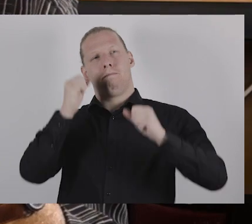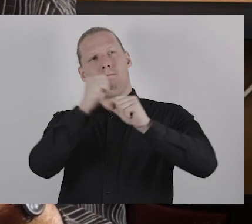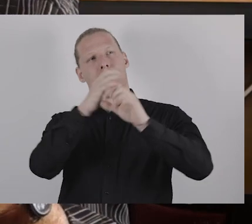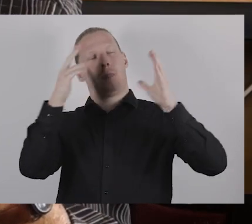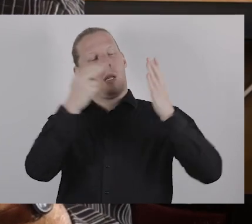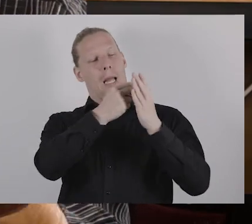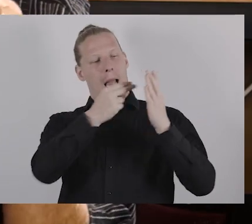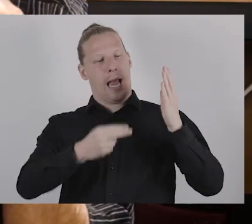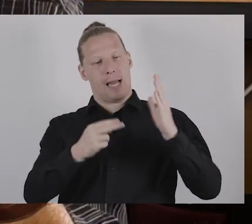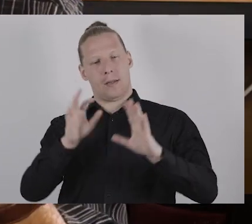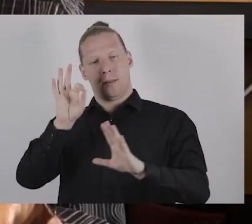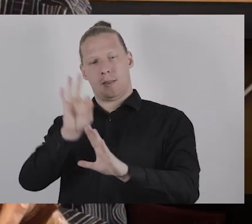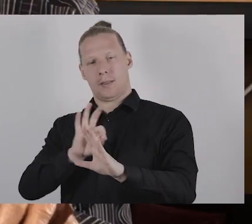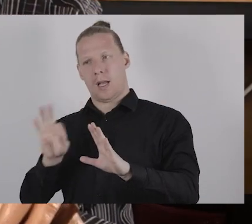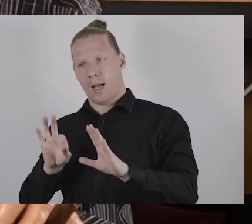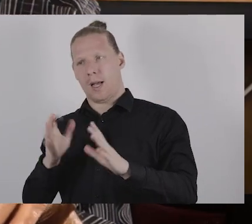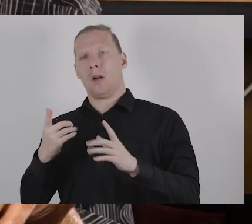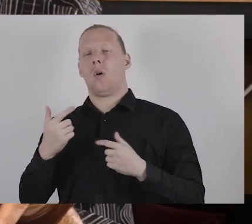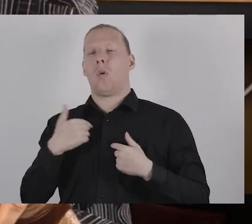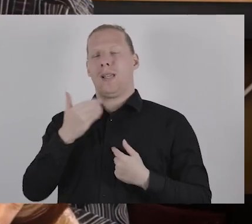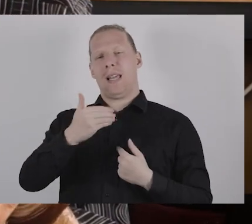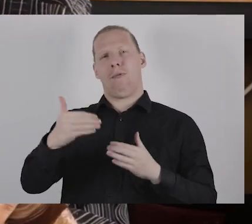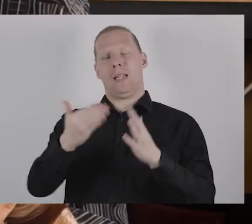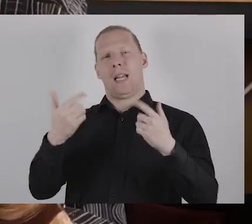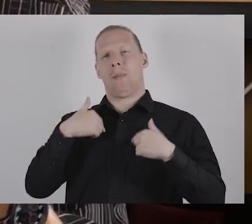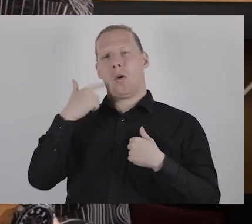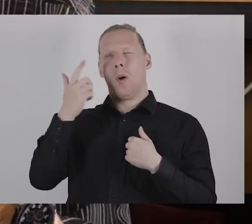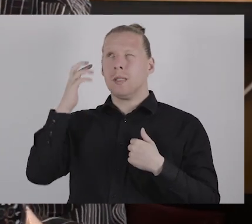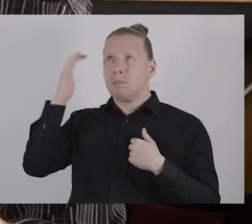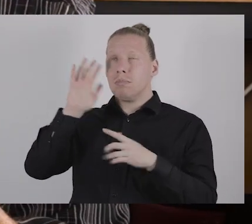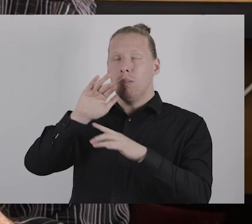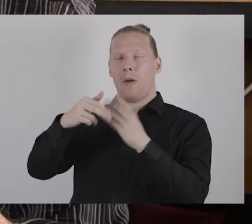I'm thinking art and design, I'm thinking mahi toi every day.